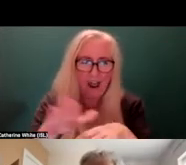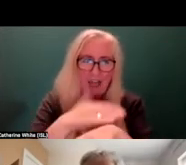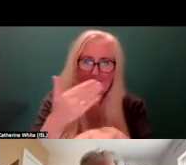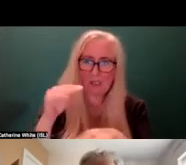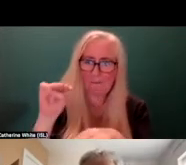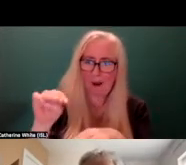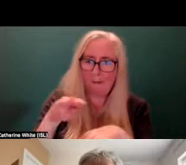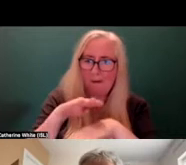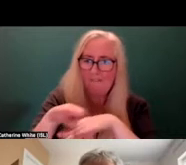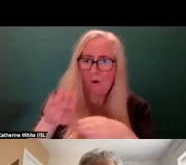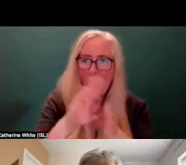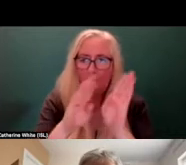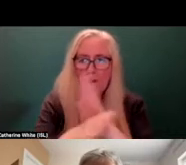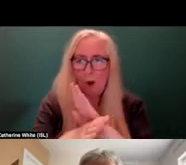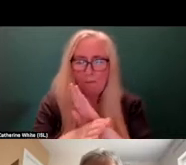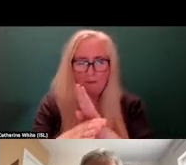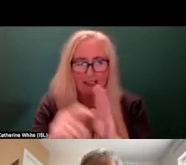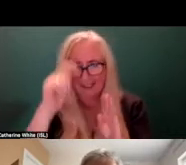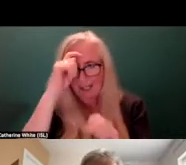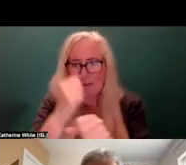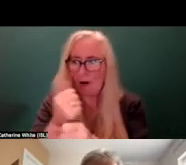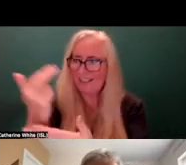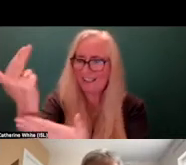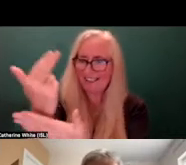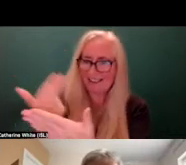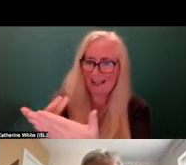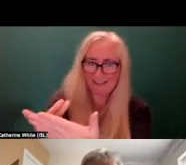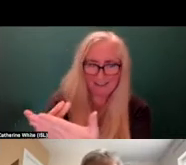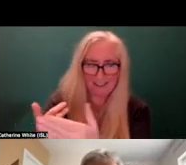for as long as possible before we get embedded in synthetic design.